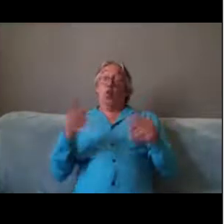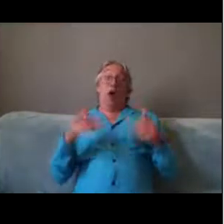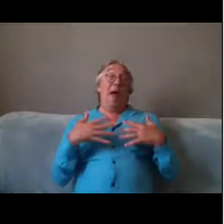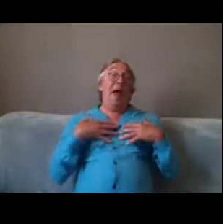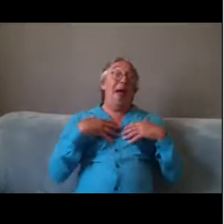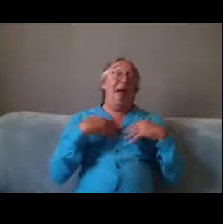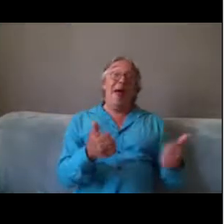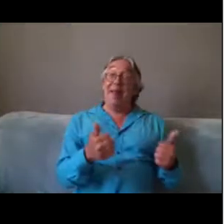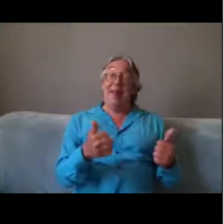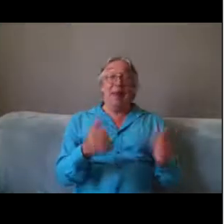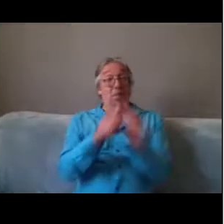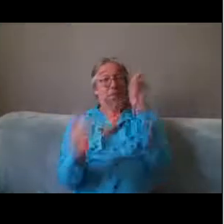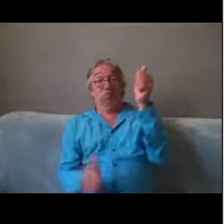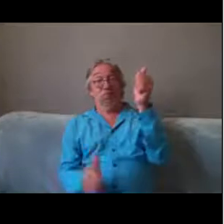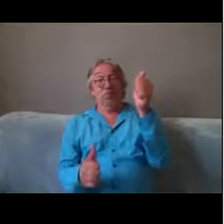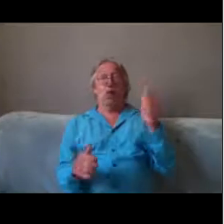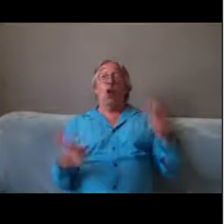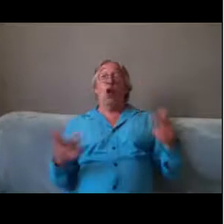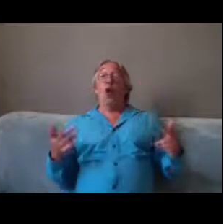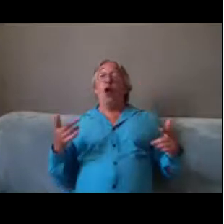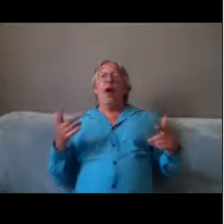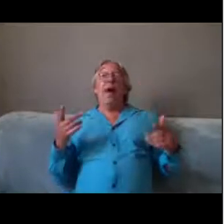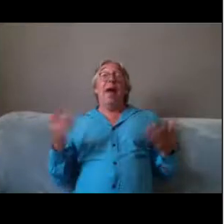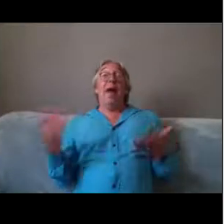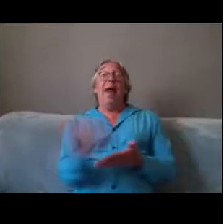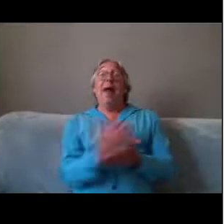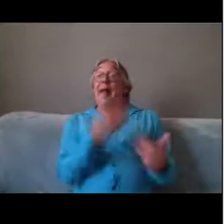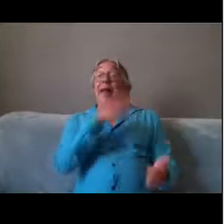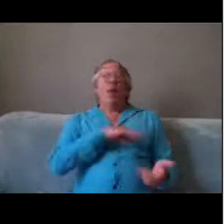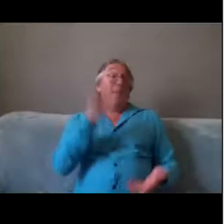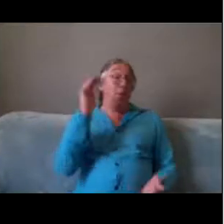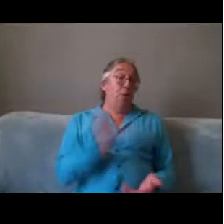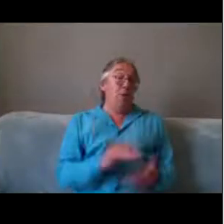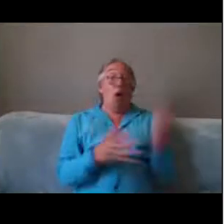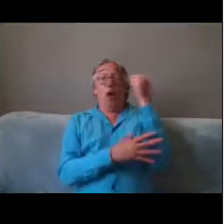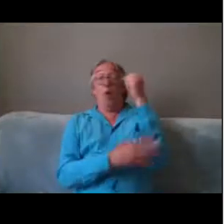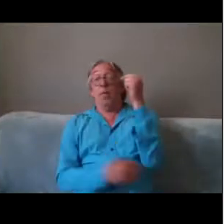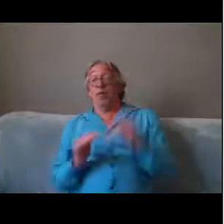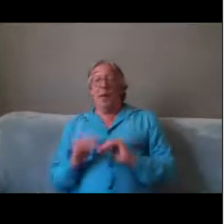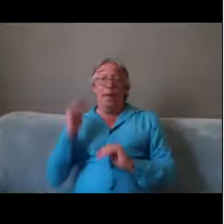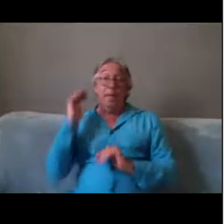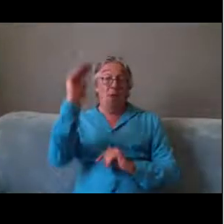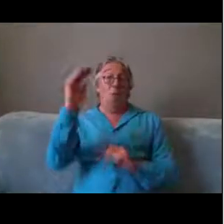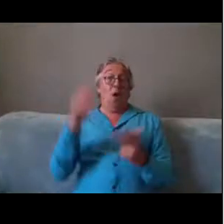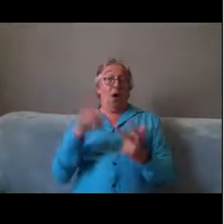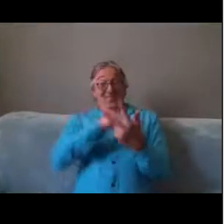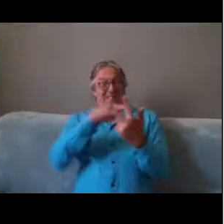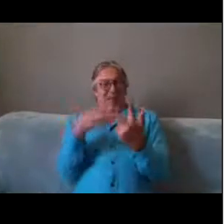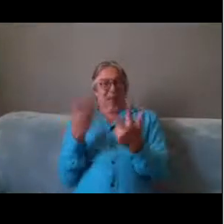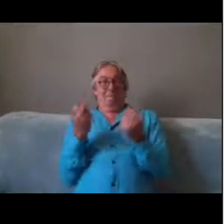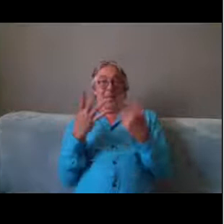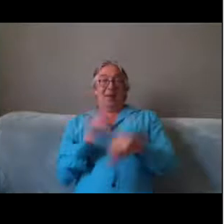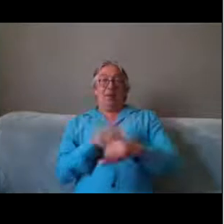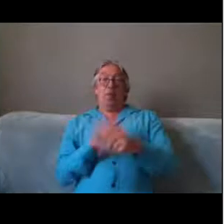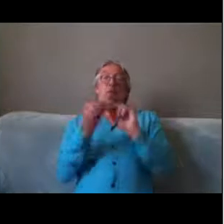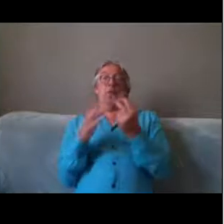It's an alliance of 20 European organisations on the left side of the slide there is a graph that shows